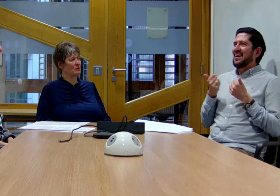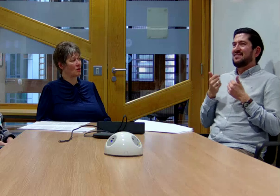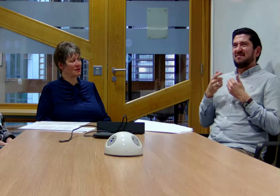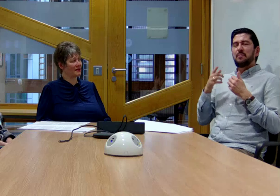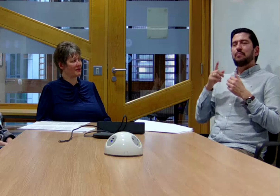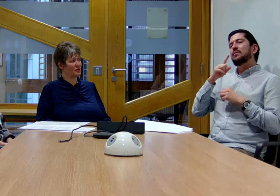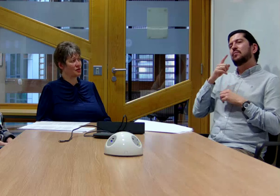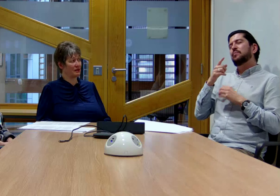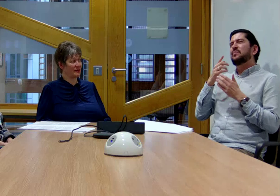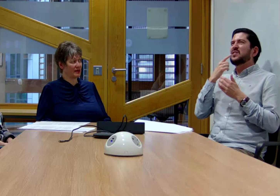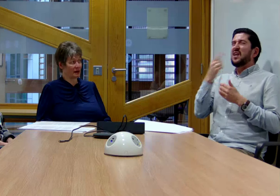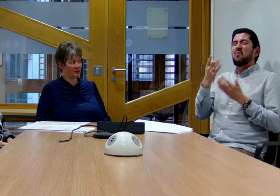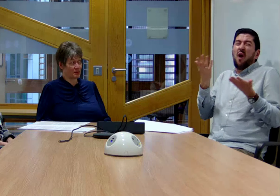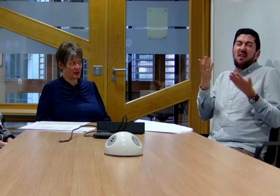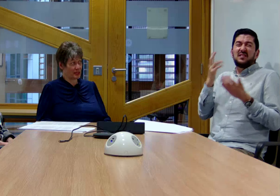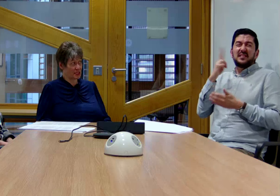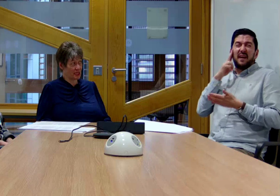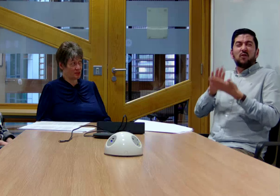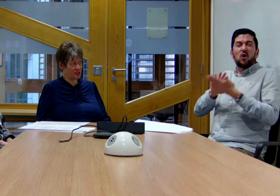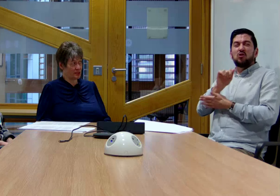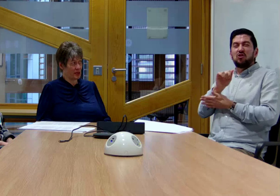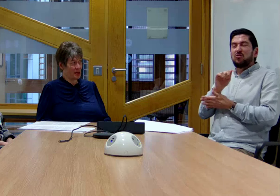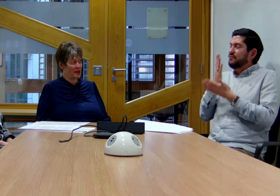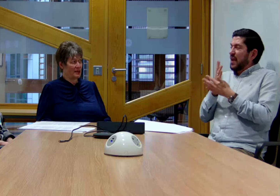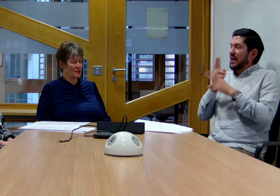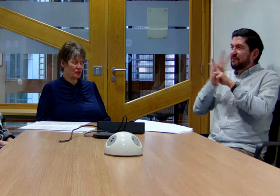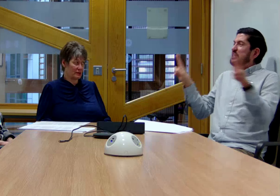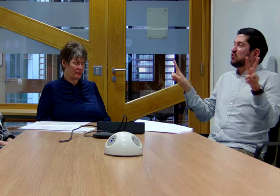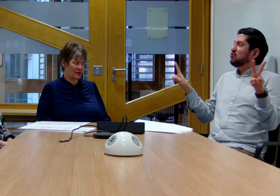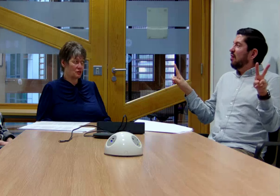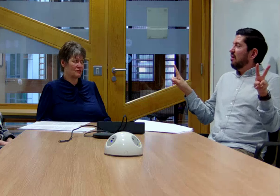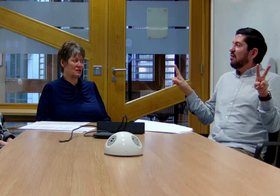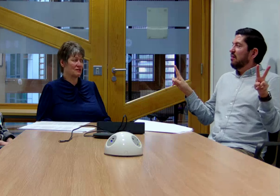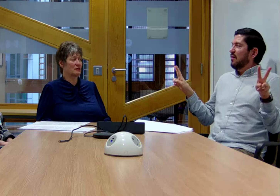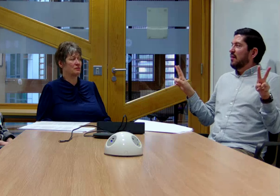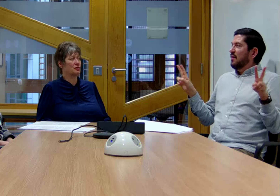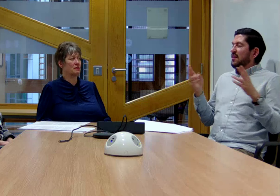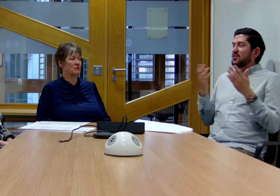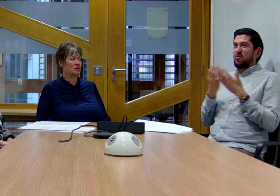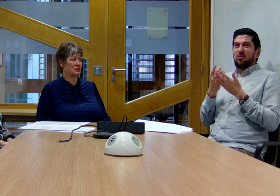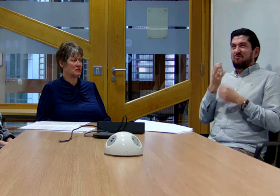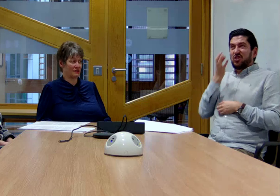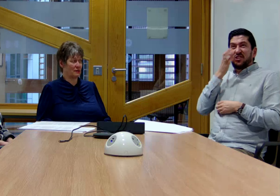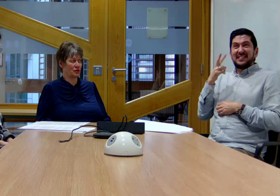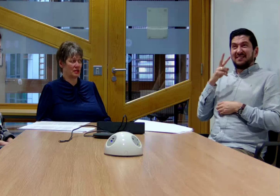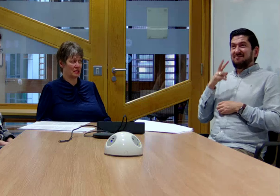that sign name and normally they actually are very happy to accept it, but it's really